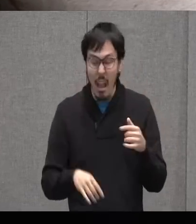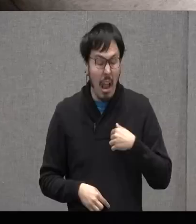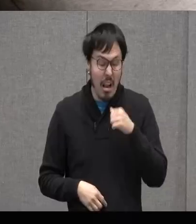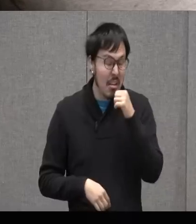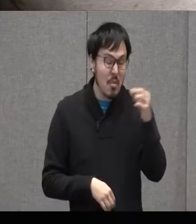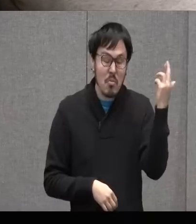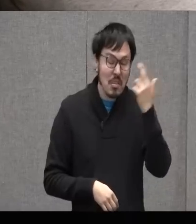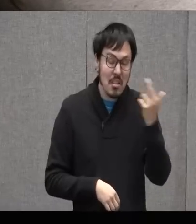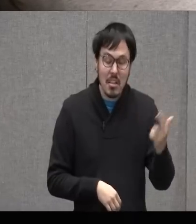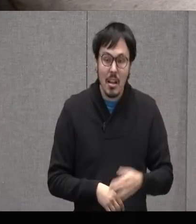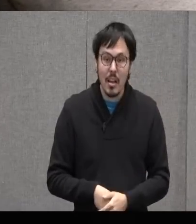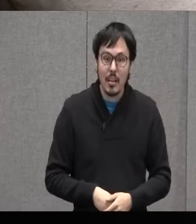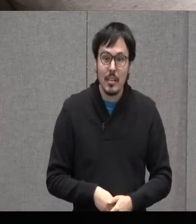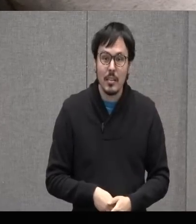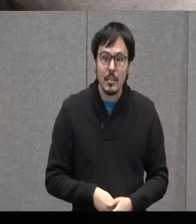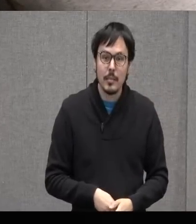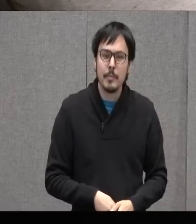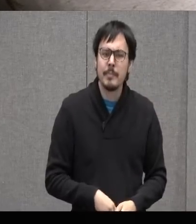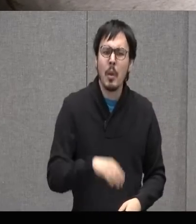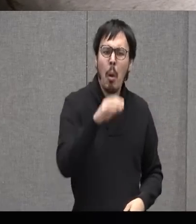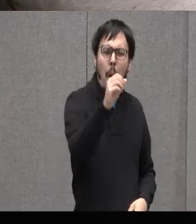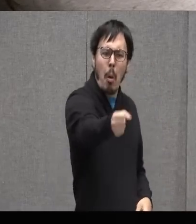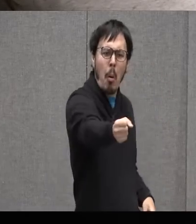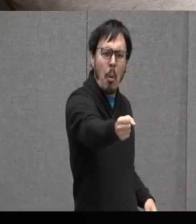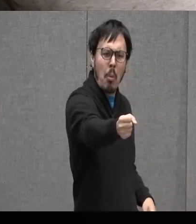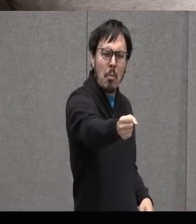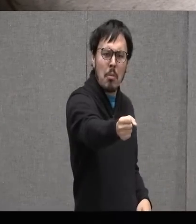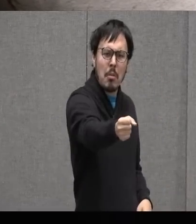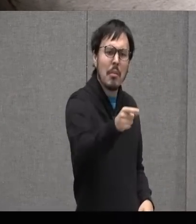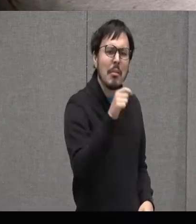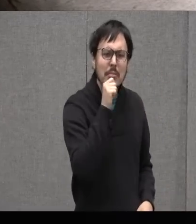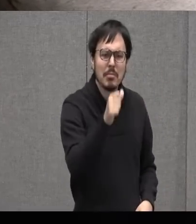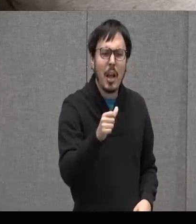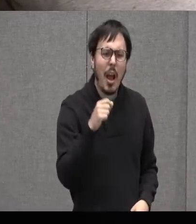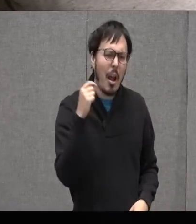Oh, no, you don't, you're making it all about math again